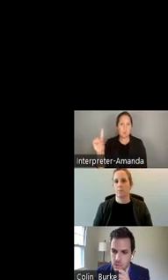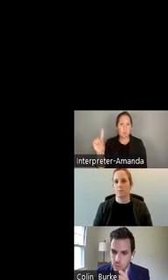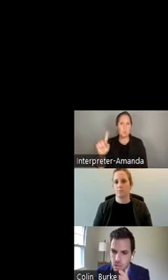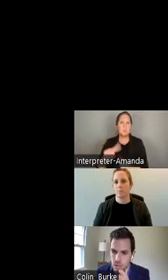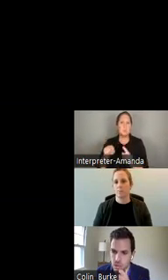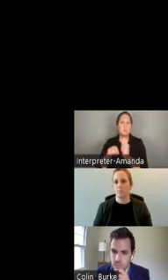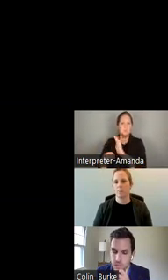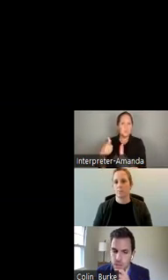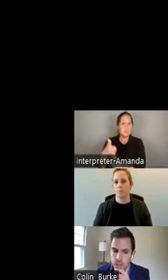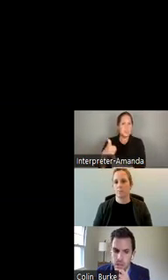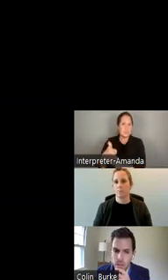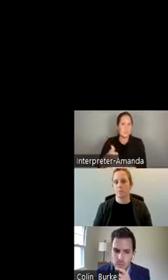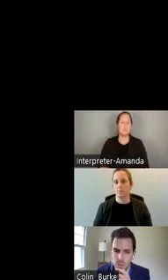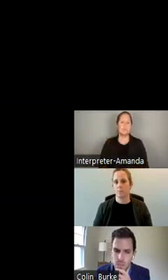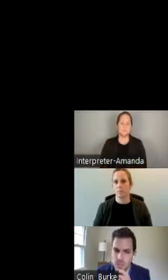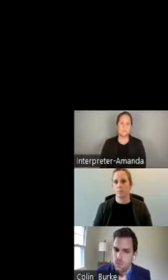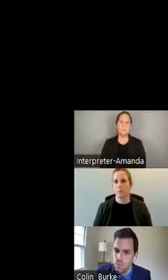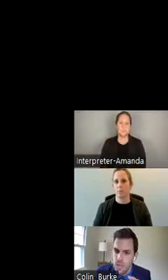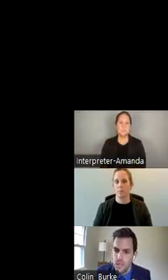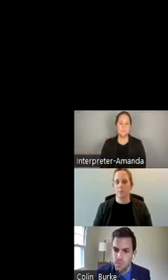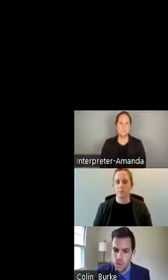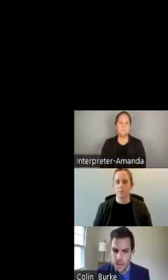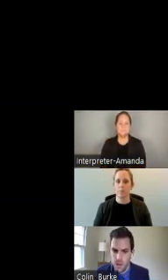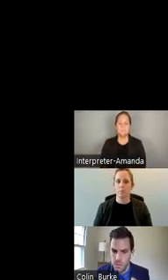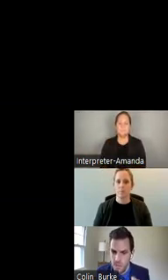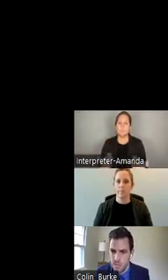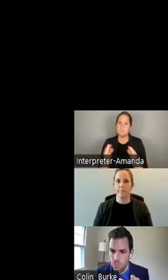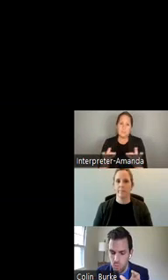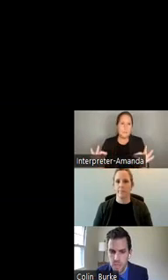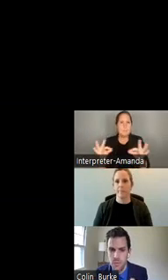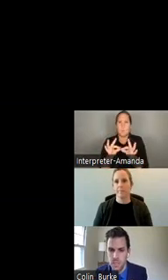unfortunately so this is a really important outcome and something that we're really really